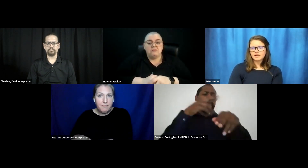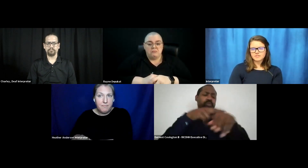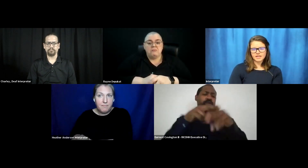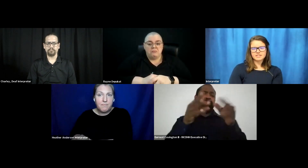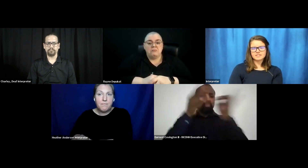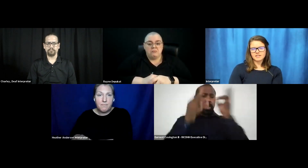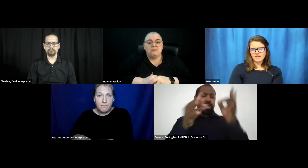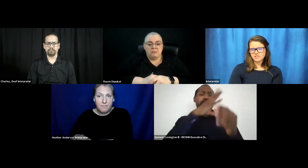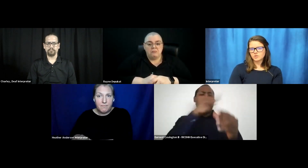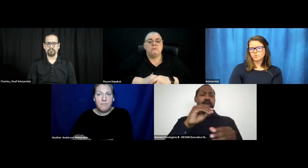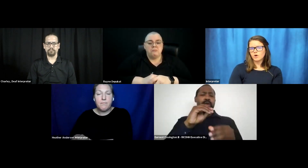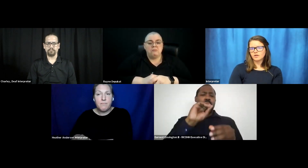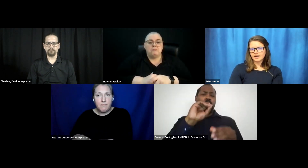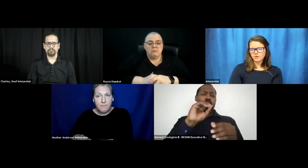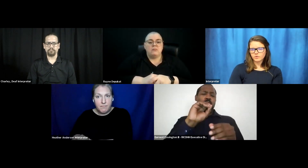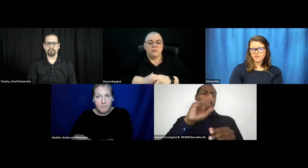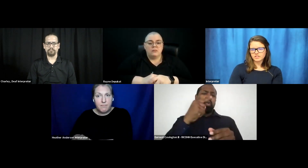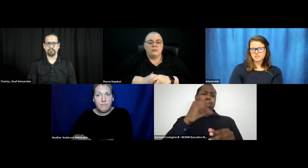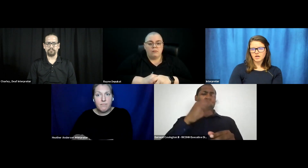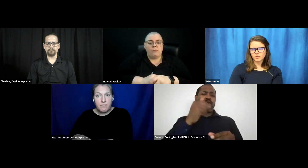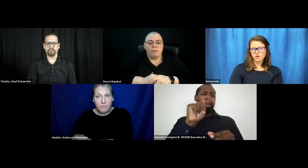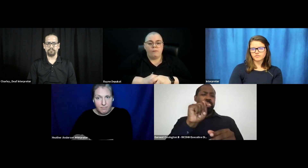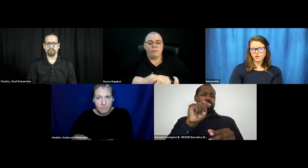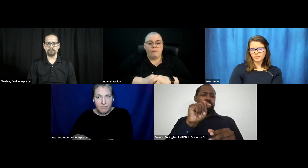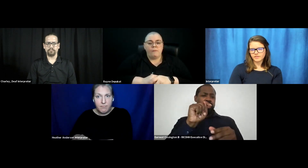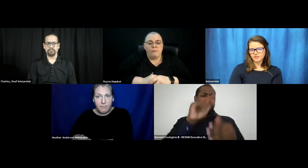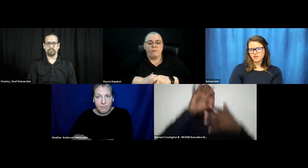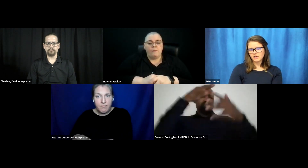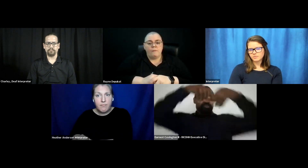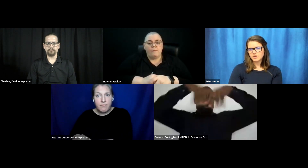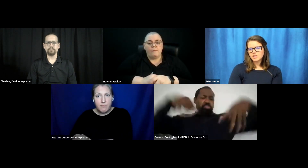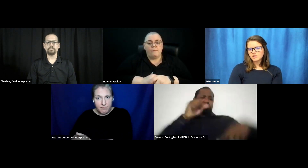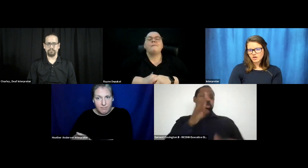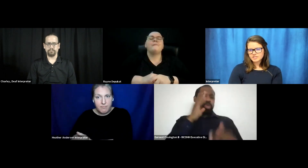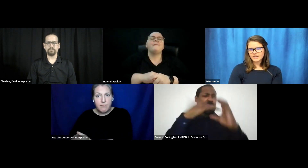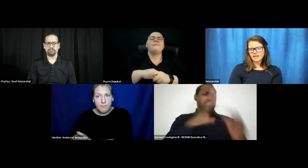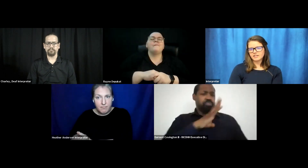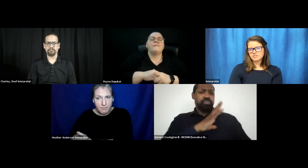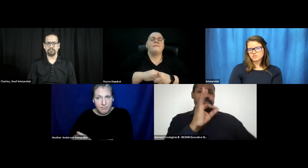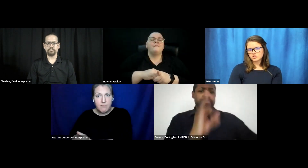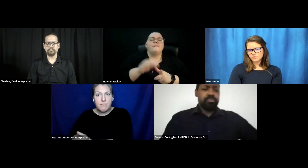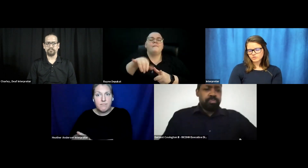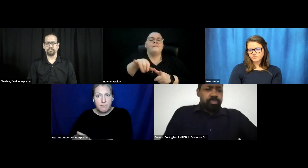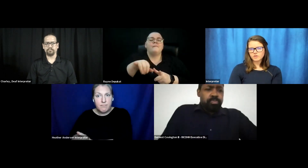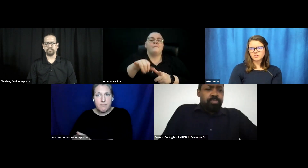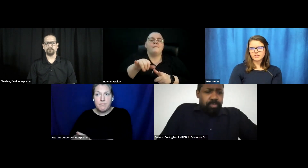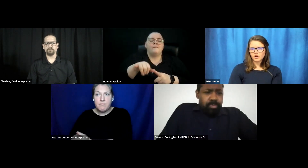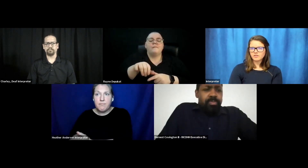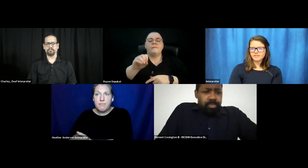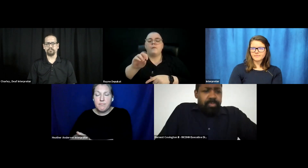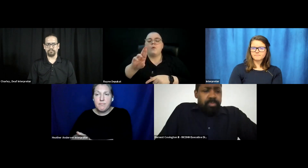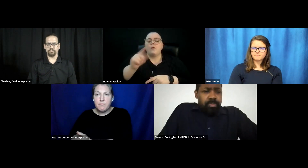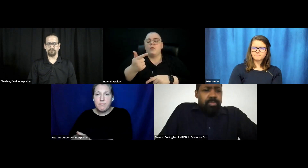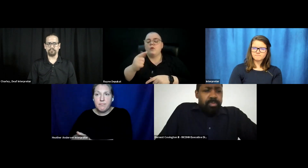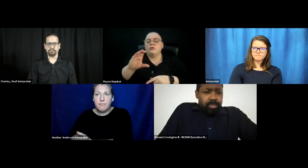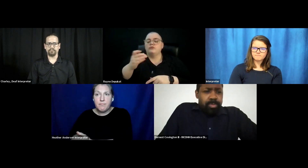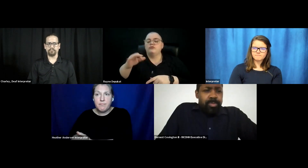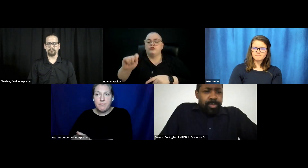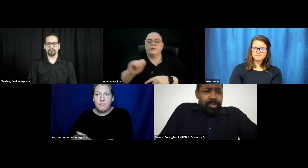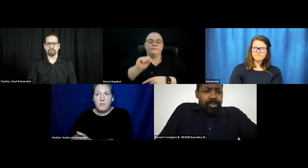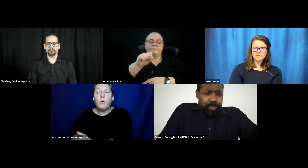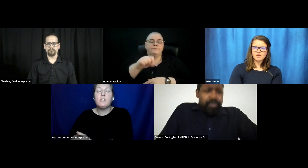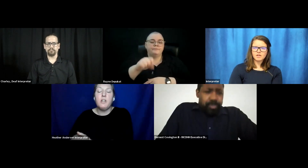Yes, I can send that to you on how things, the workflow within carts and referral and all of that.